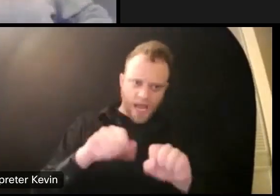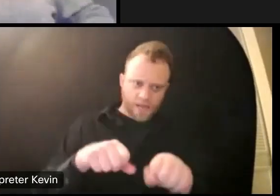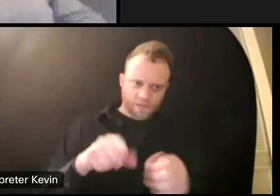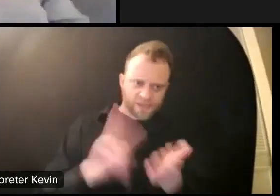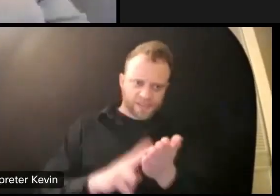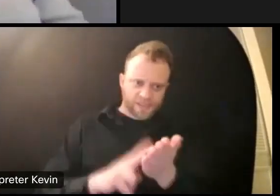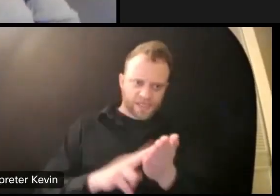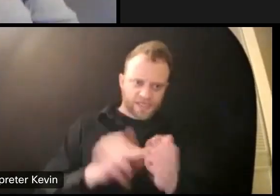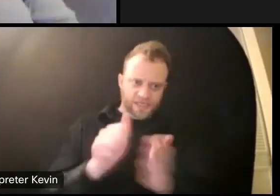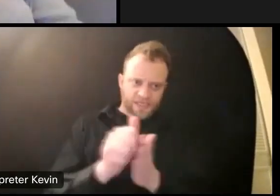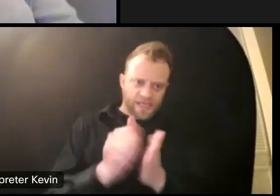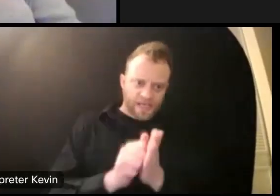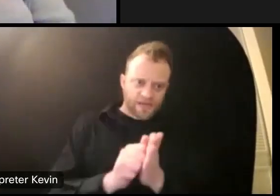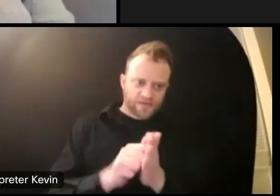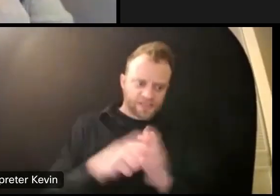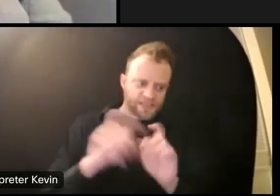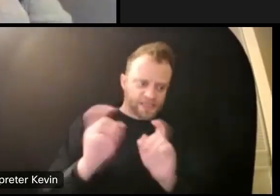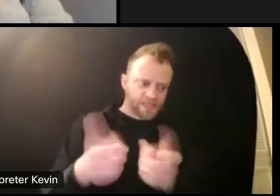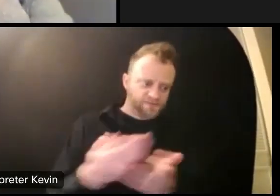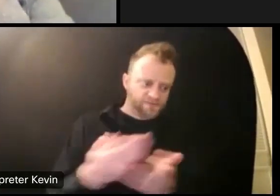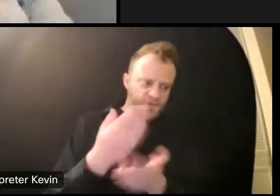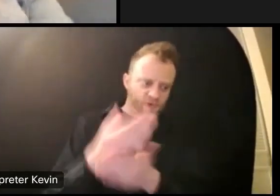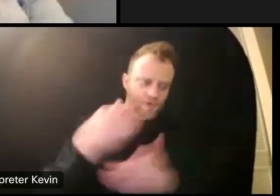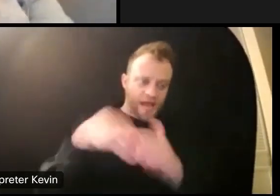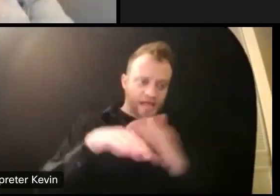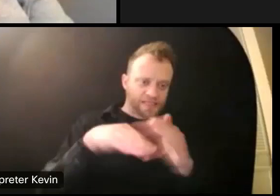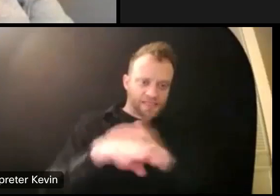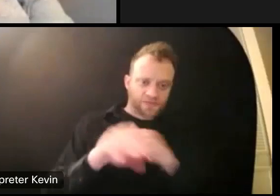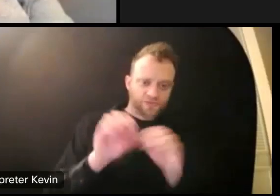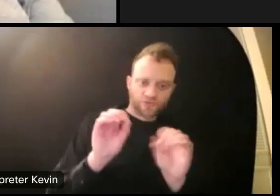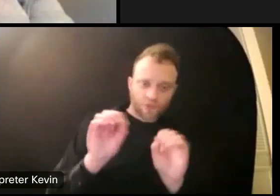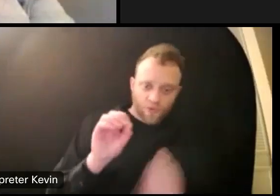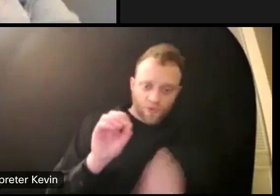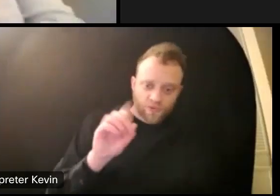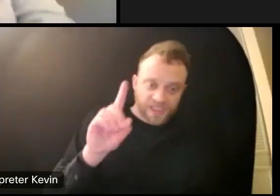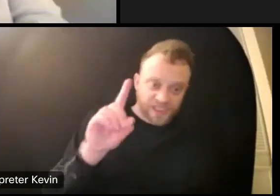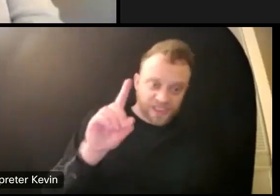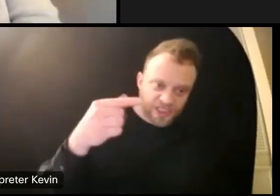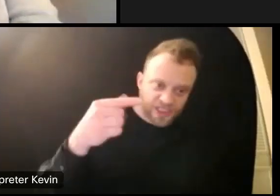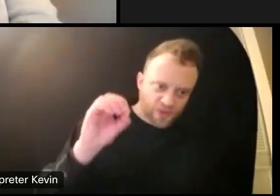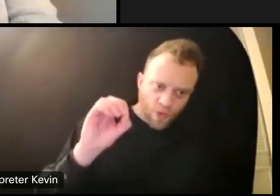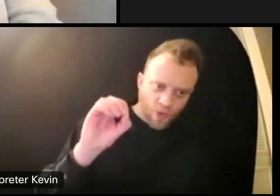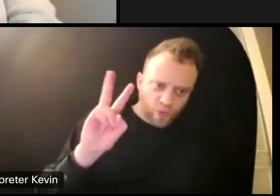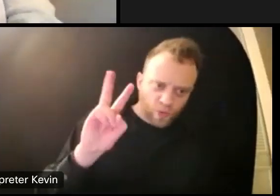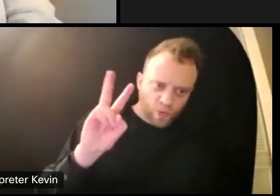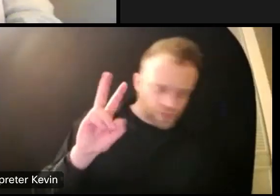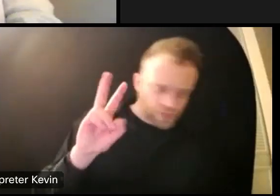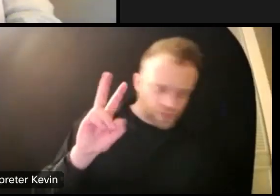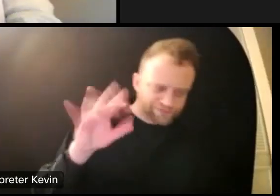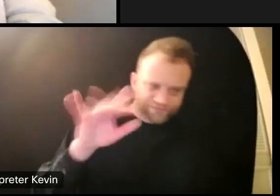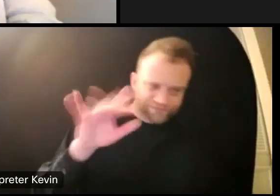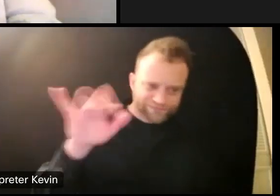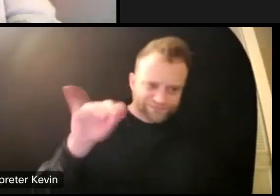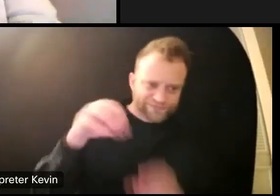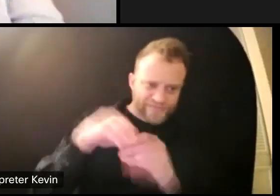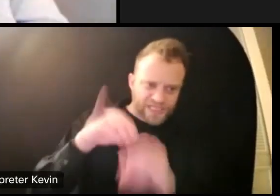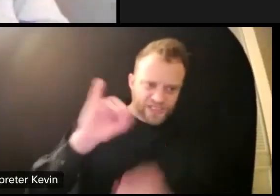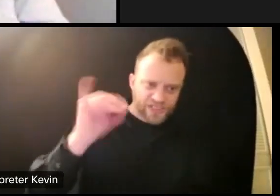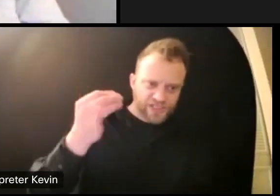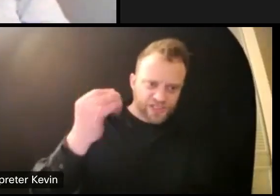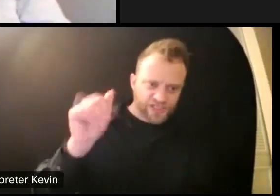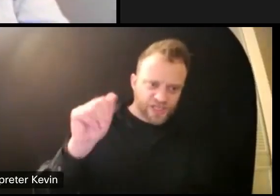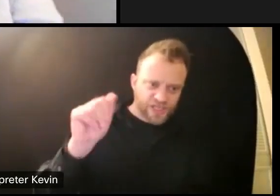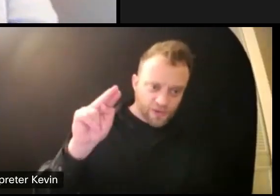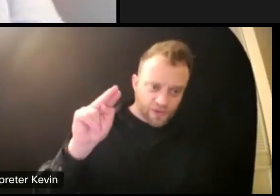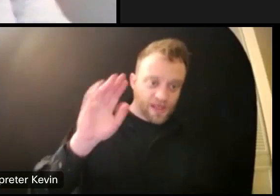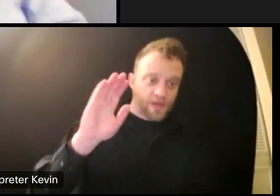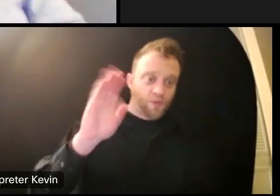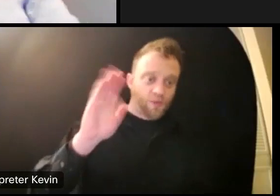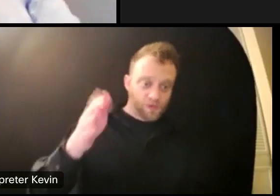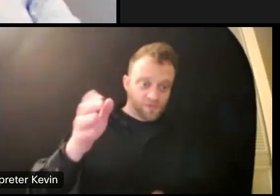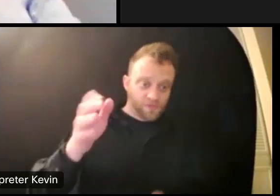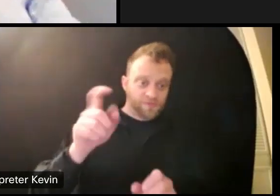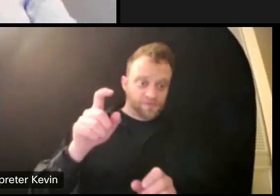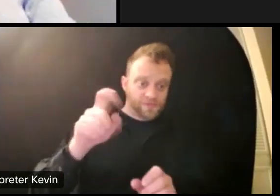there is no two 2GO2 which I would be in January so that account has to be created. No one's access